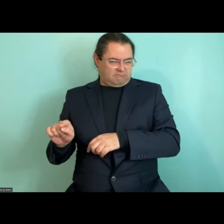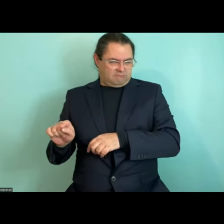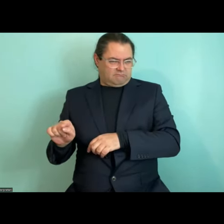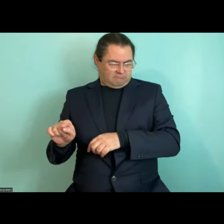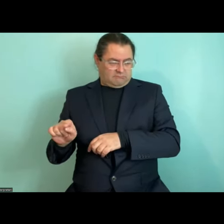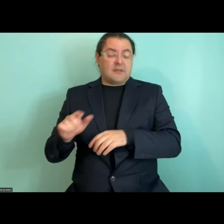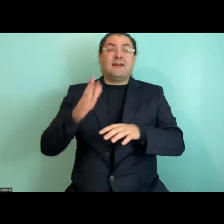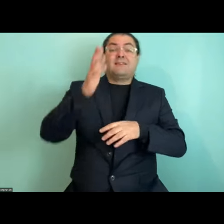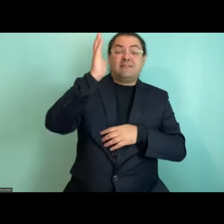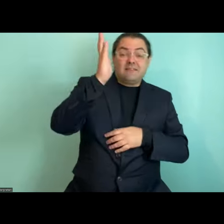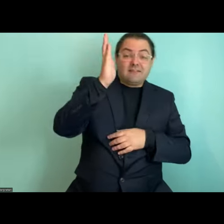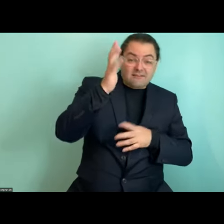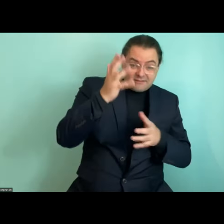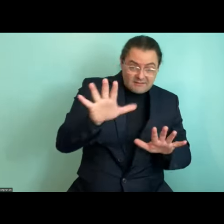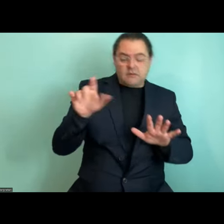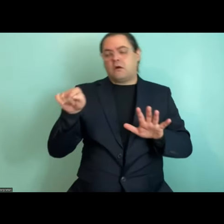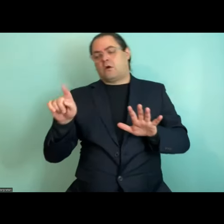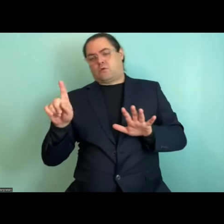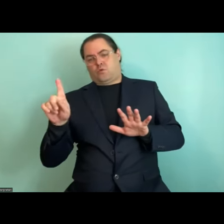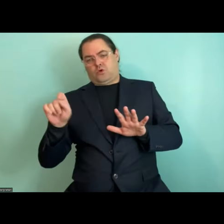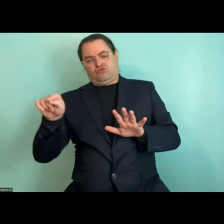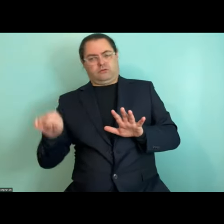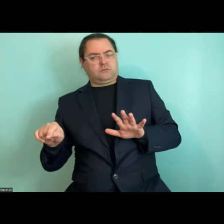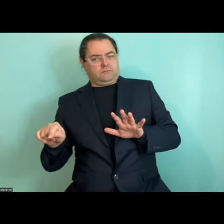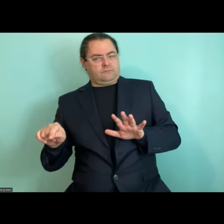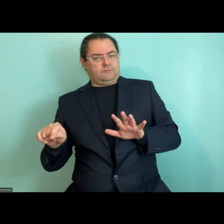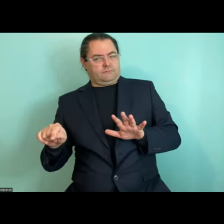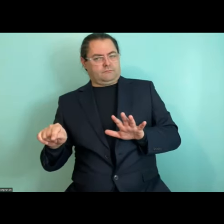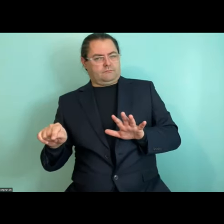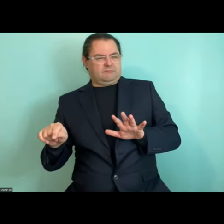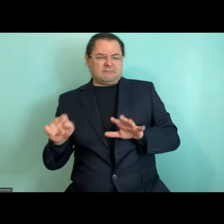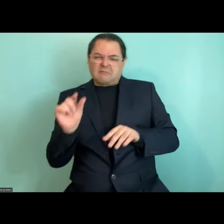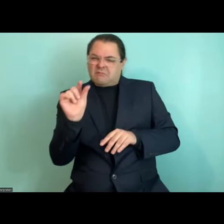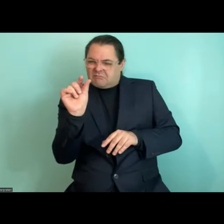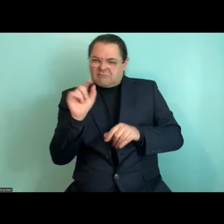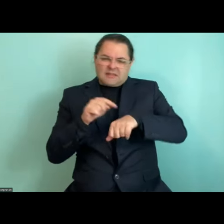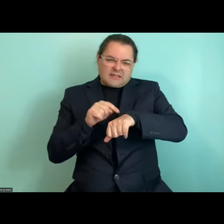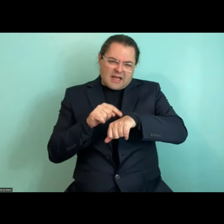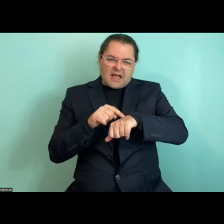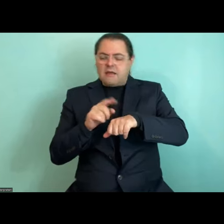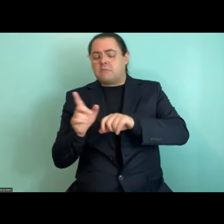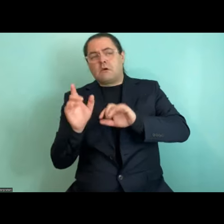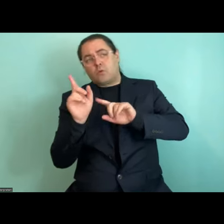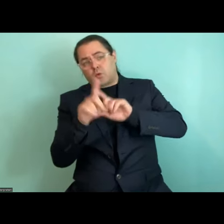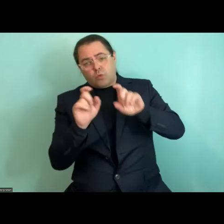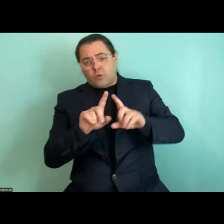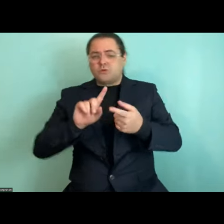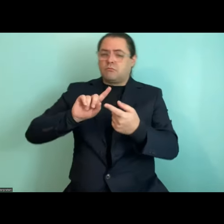10:01:35 Madame Simone Moshe Moshe to car to vote on the